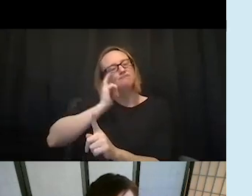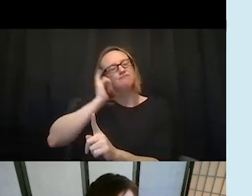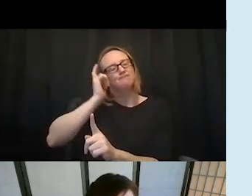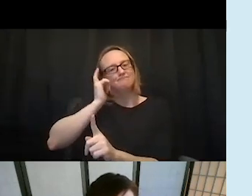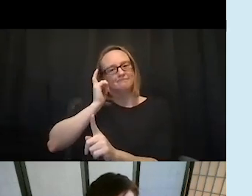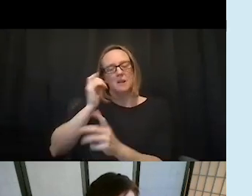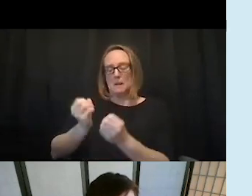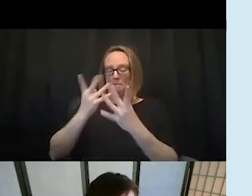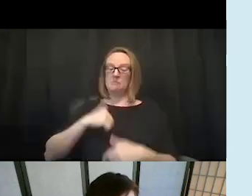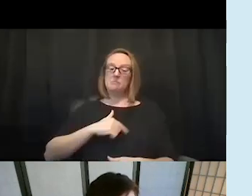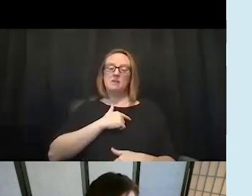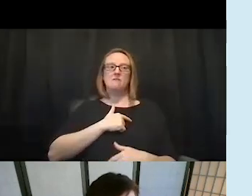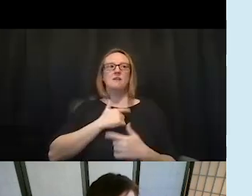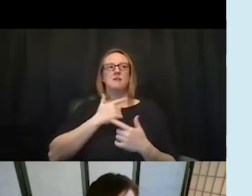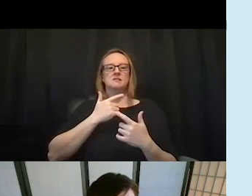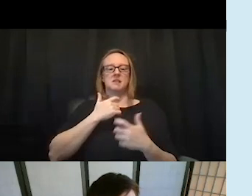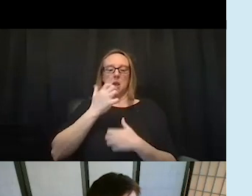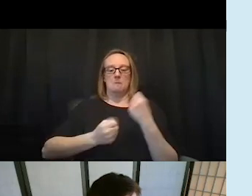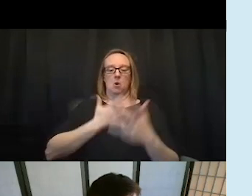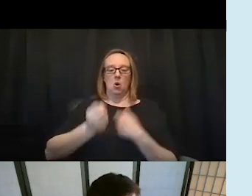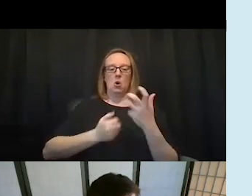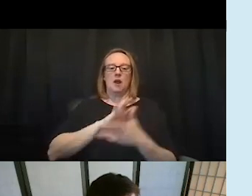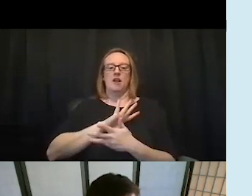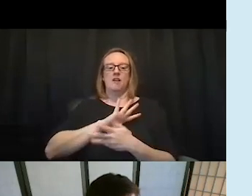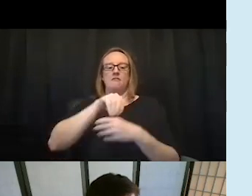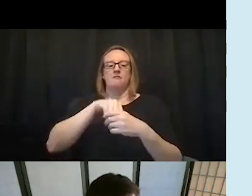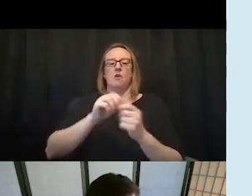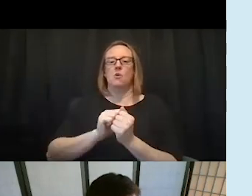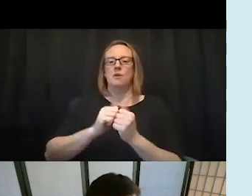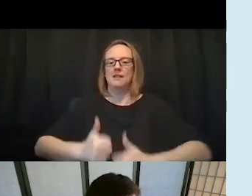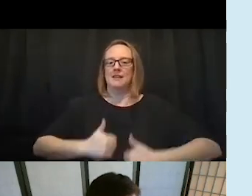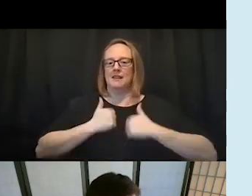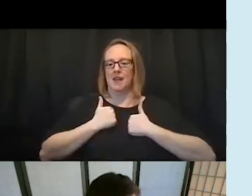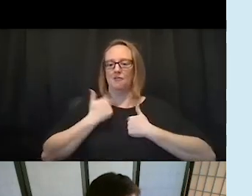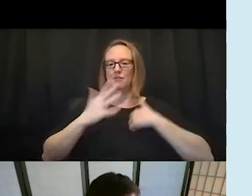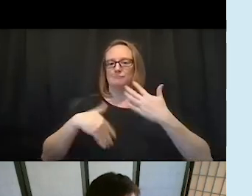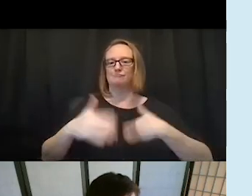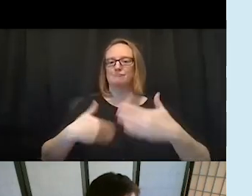also a way of being in the world a world that in many ways was not made for us and actively